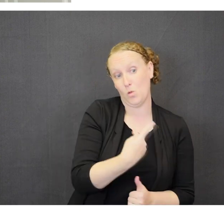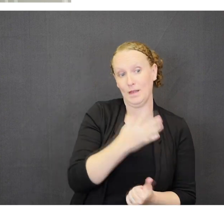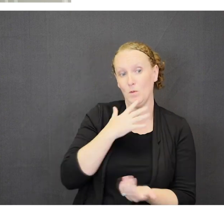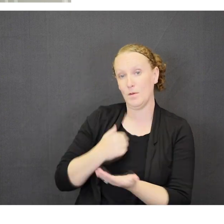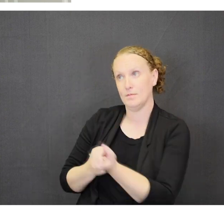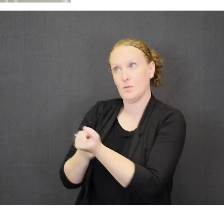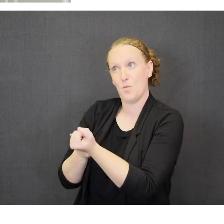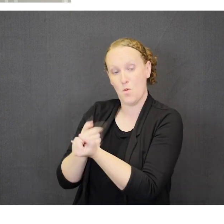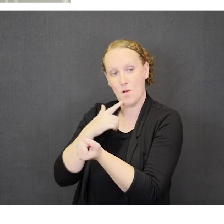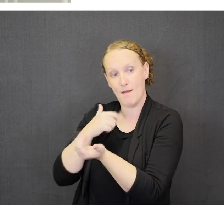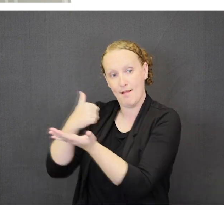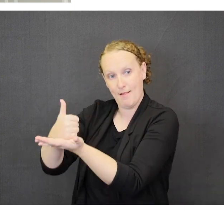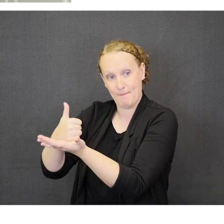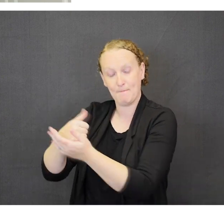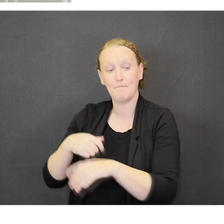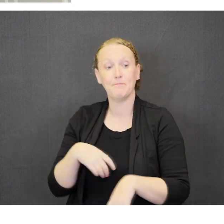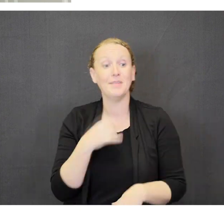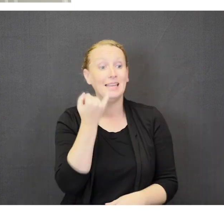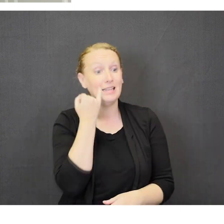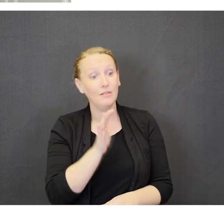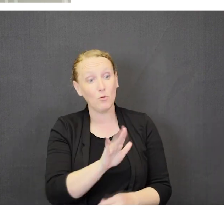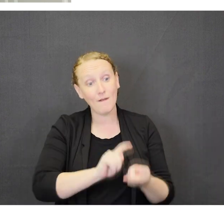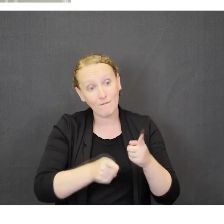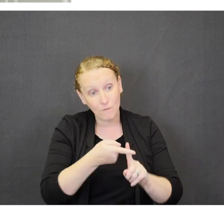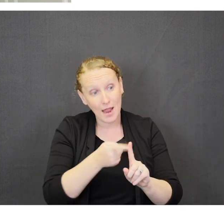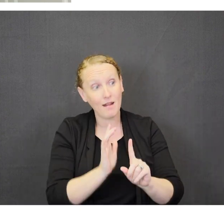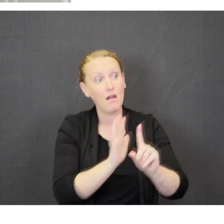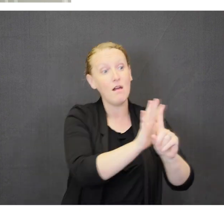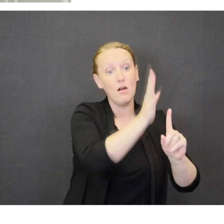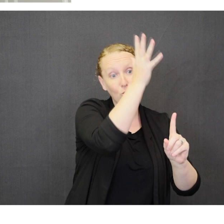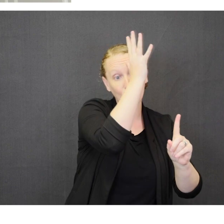we're going to support grandma if your friend's grandpa gets sick here's what